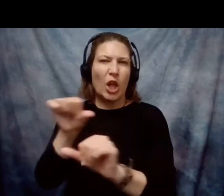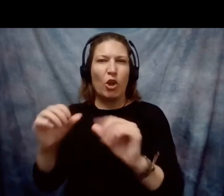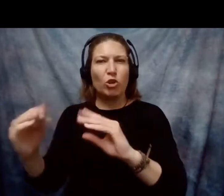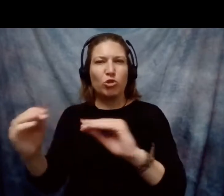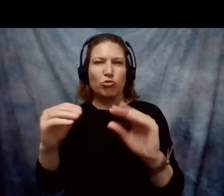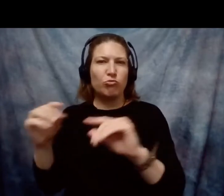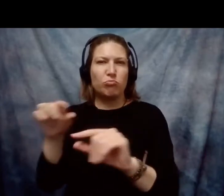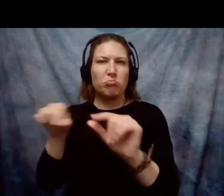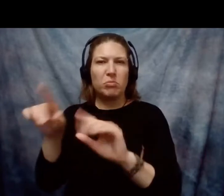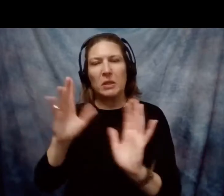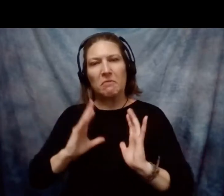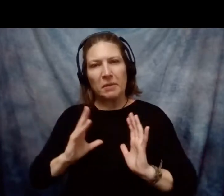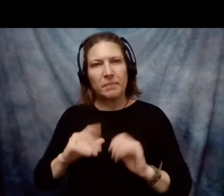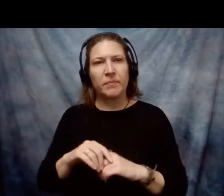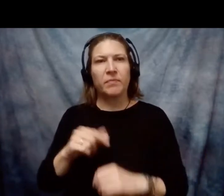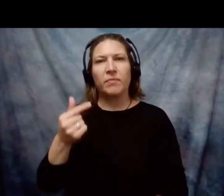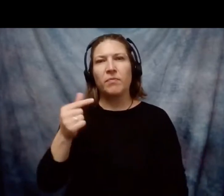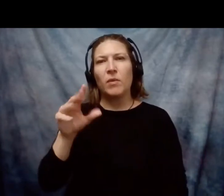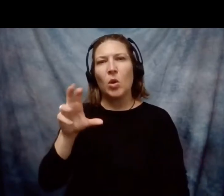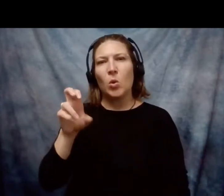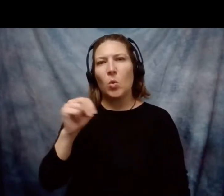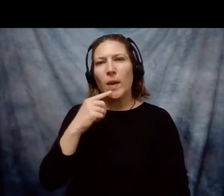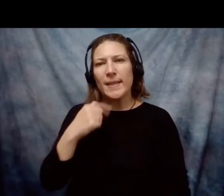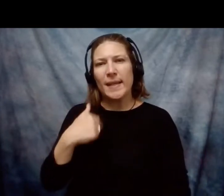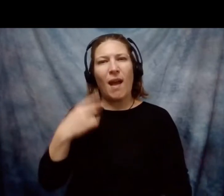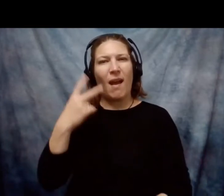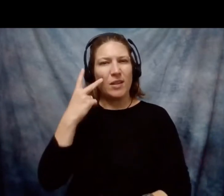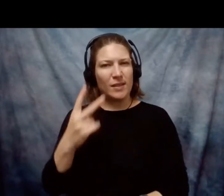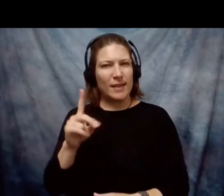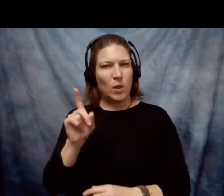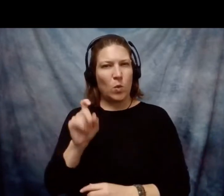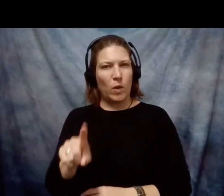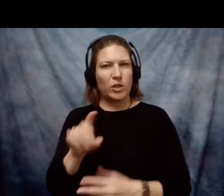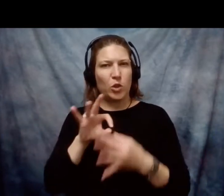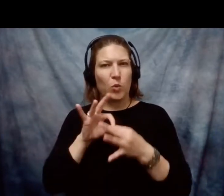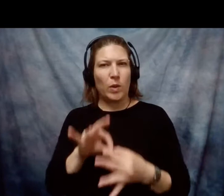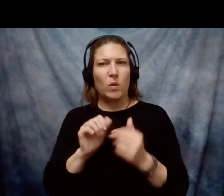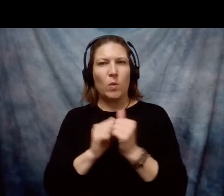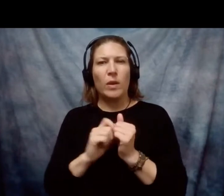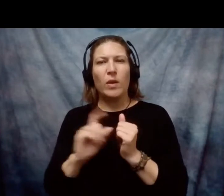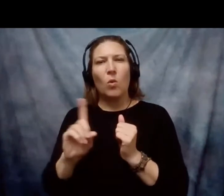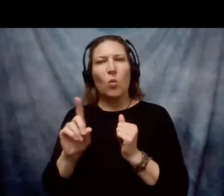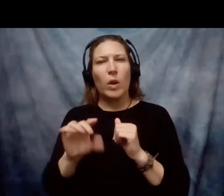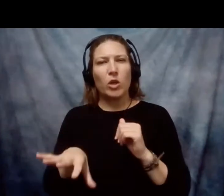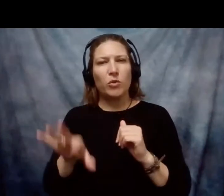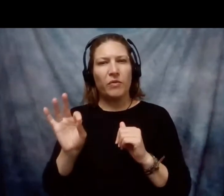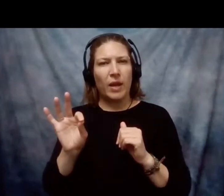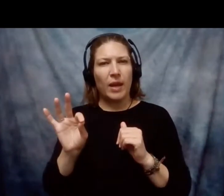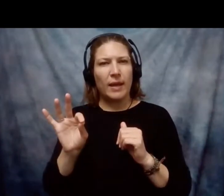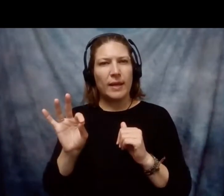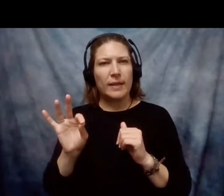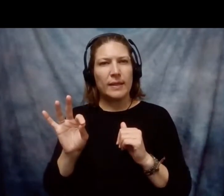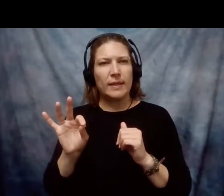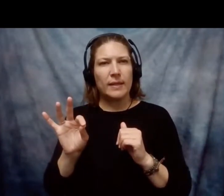to where to find uh is it is it where to find the rehearsal or the present presenter coach